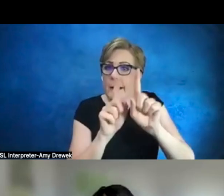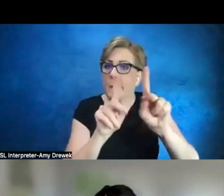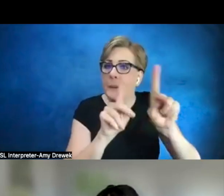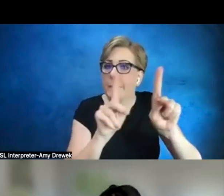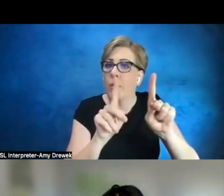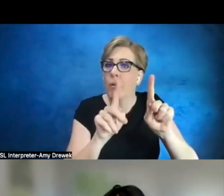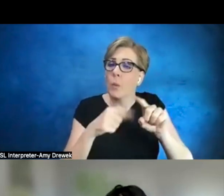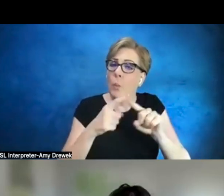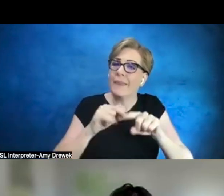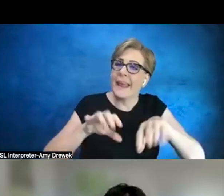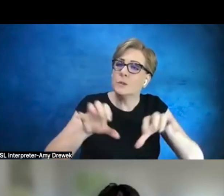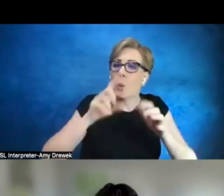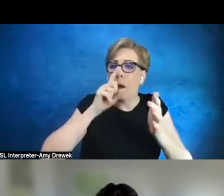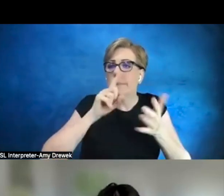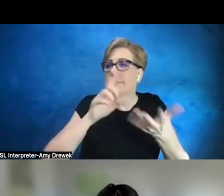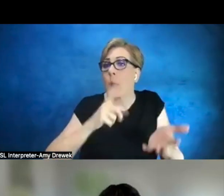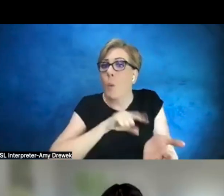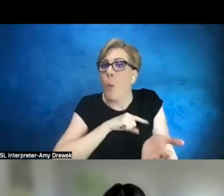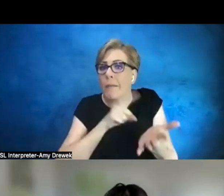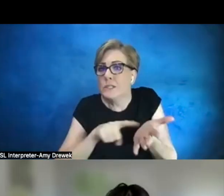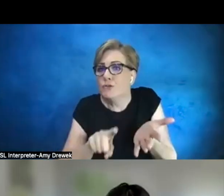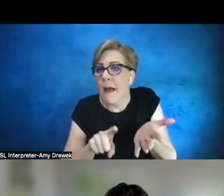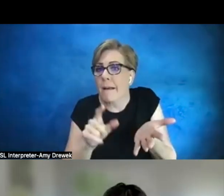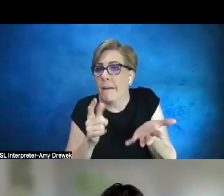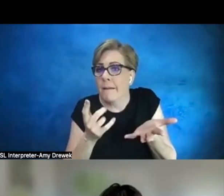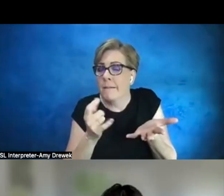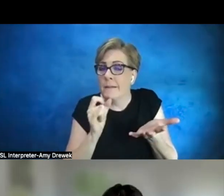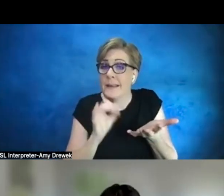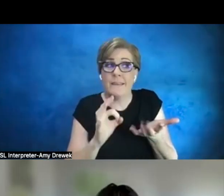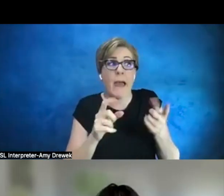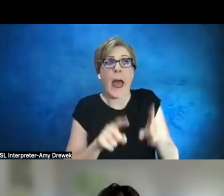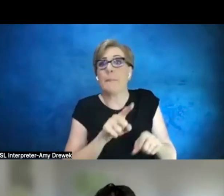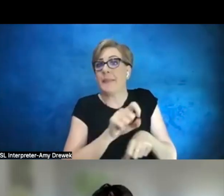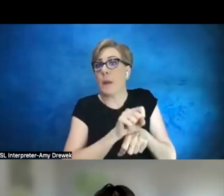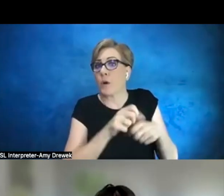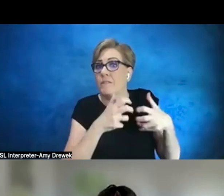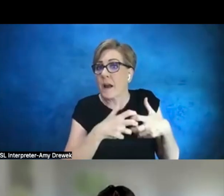if they work at a factory, or work somewhere where that's part of their daily life. So